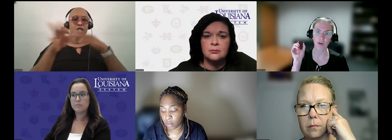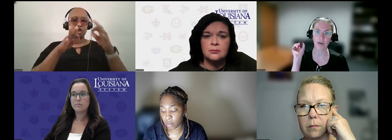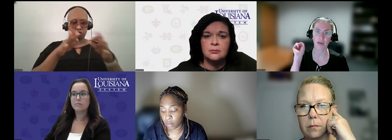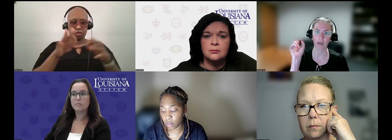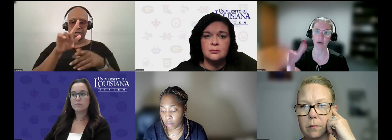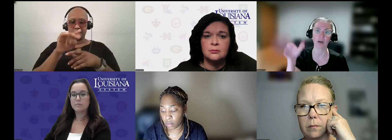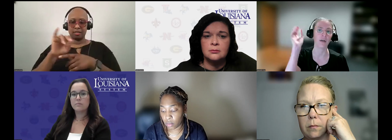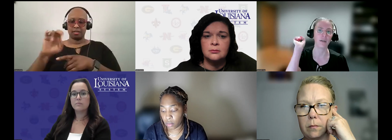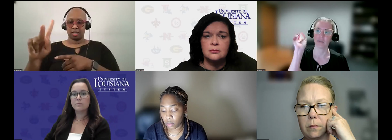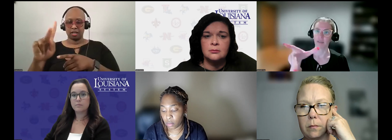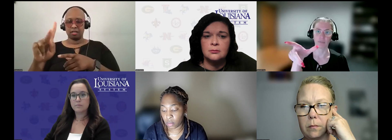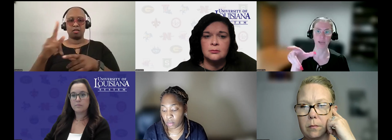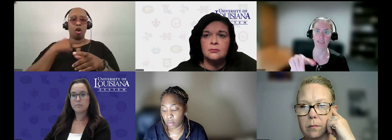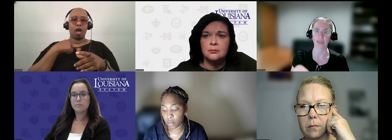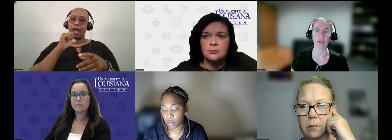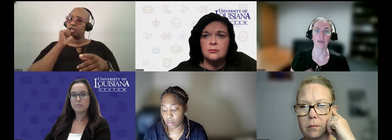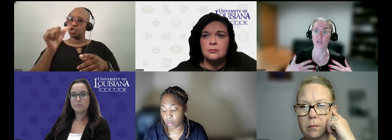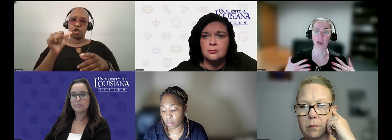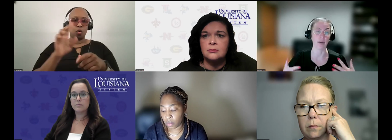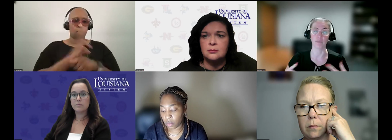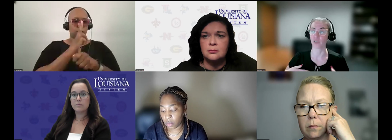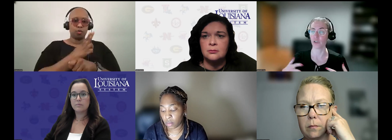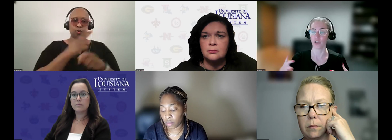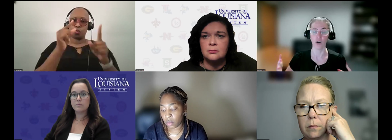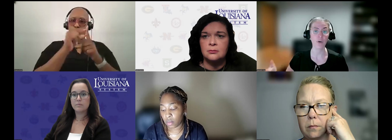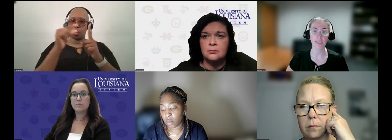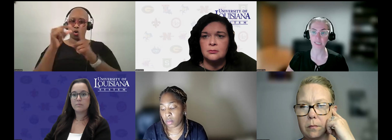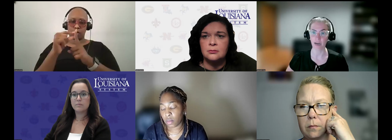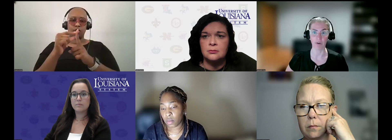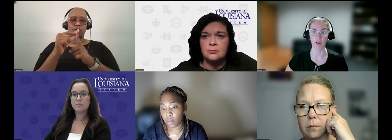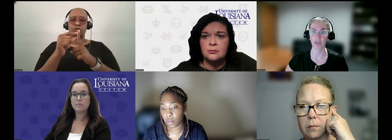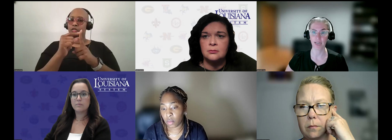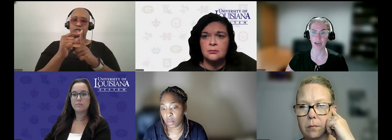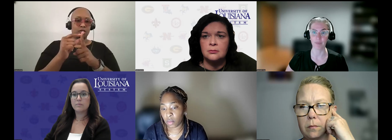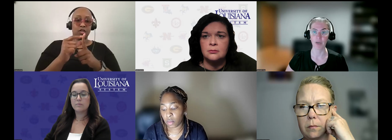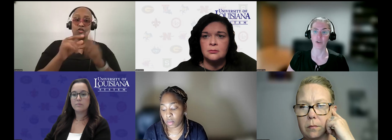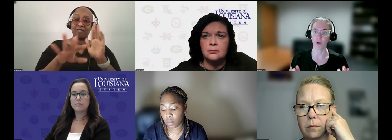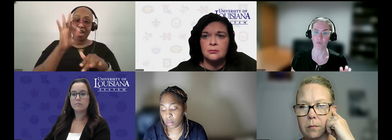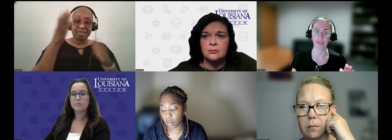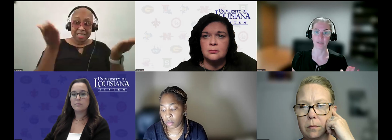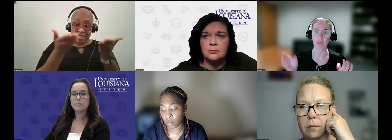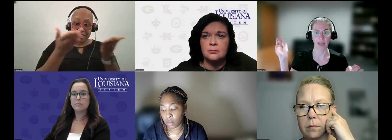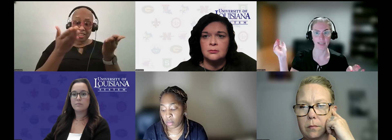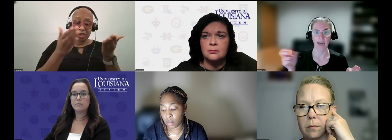find it here, paste link in, which I am so guilty of all the time, you want to write some text,